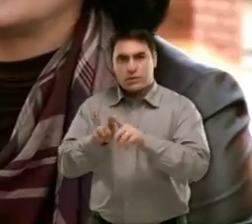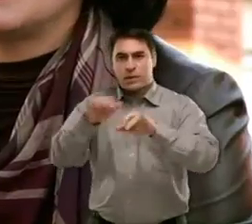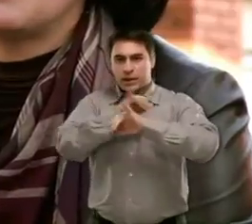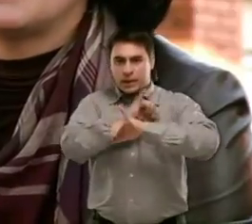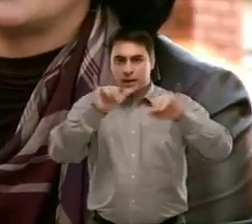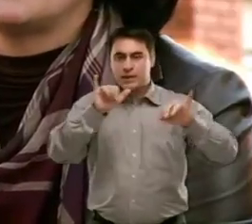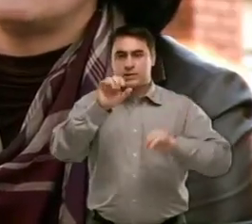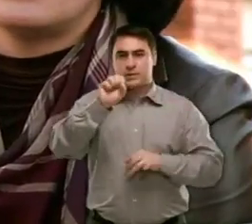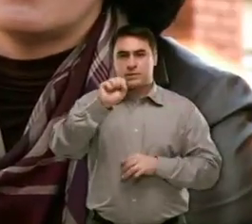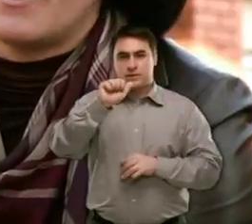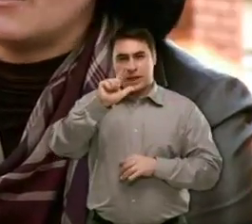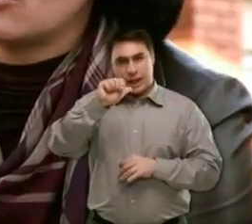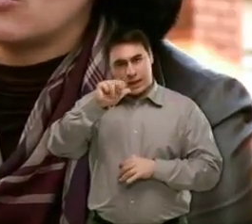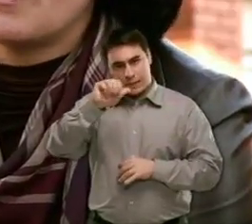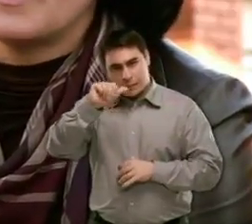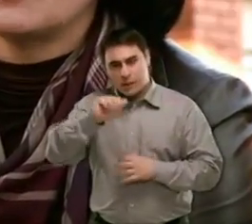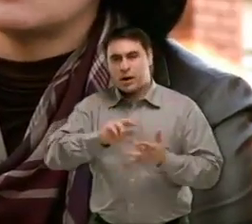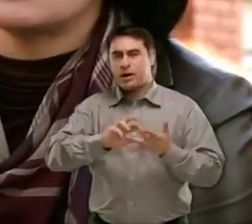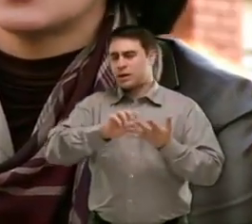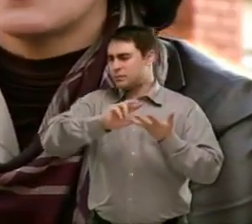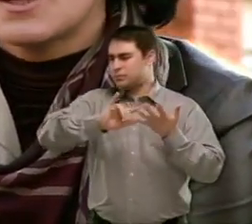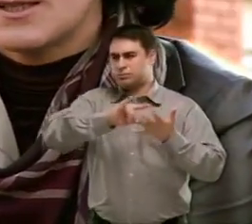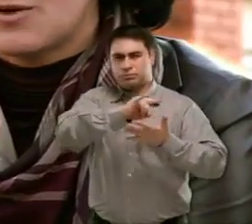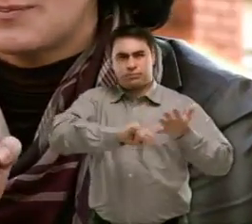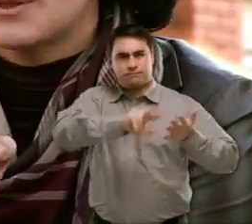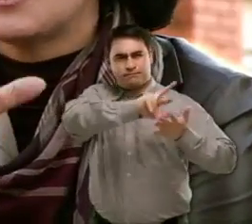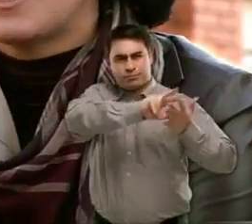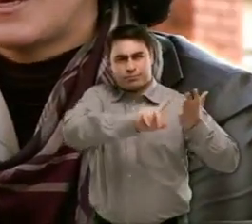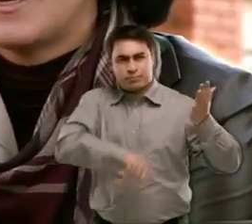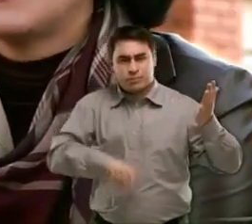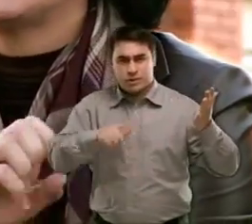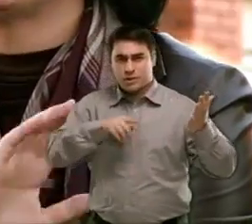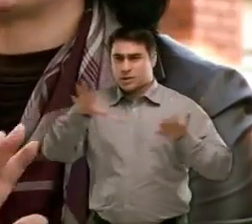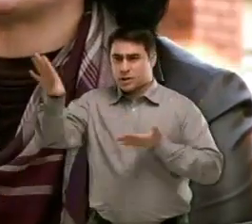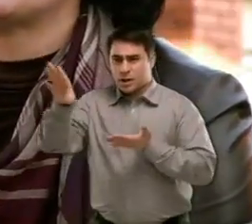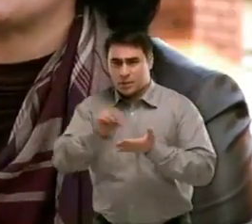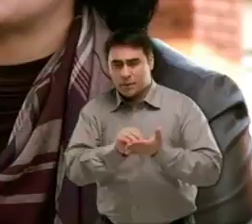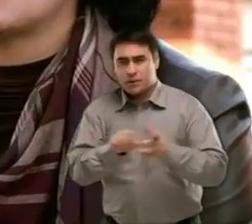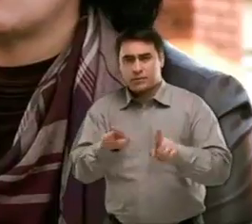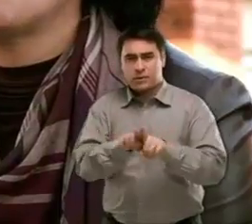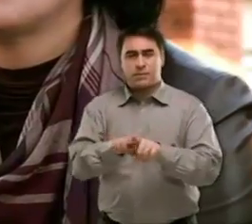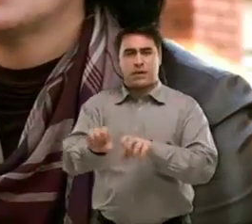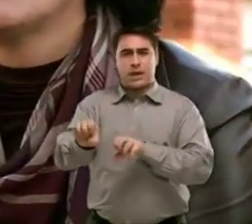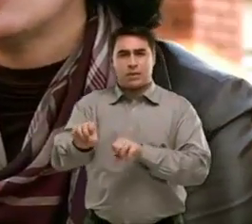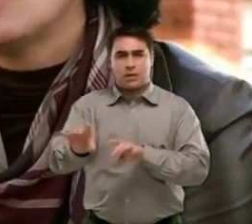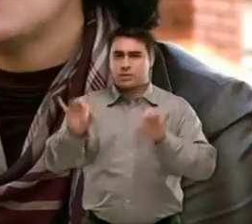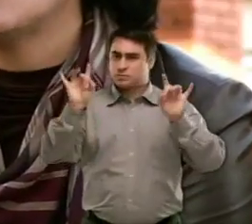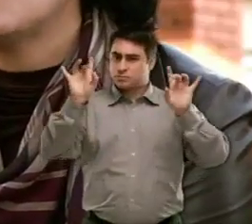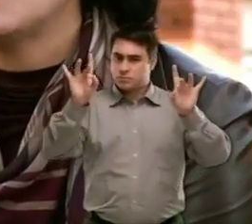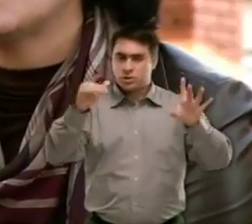several documents, and took from them the chapter on special education. It was a very interesting moment. It was then that inclusive education was first contemplated